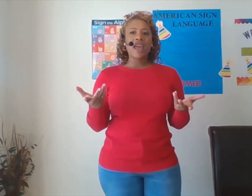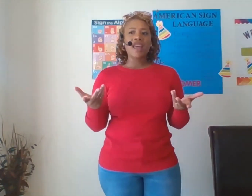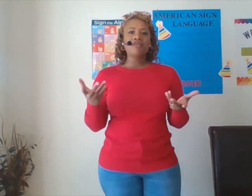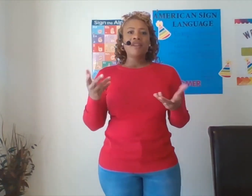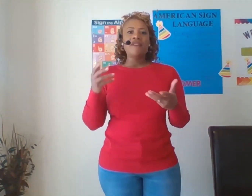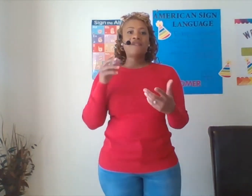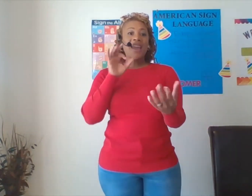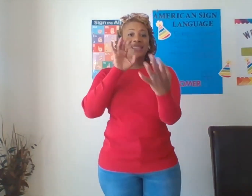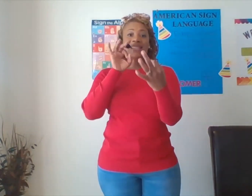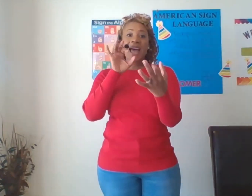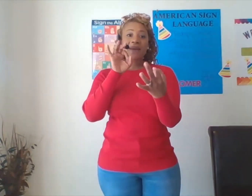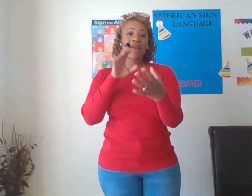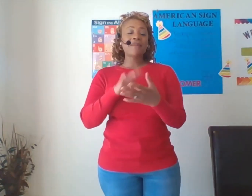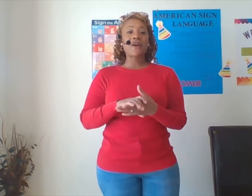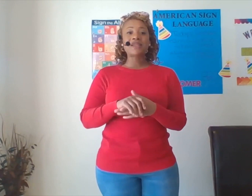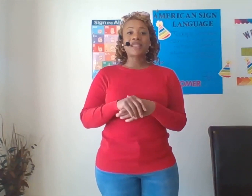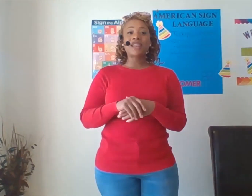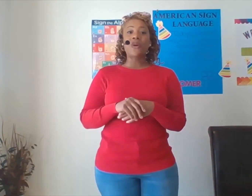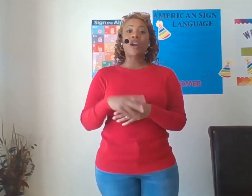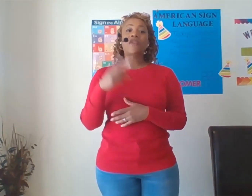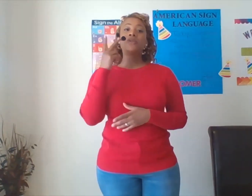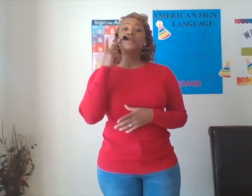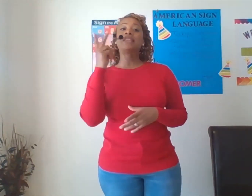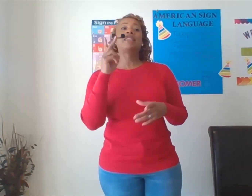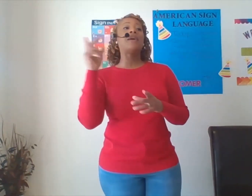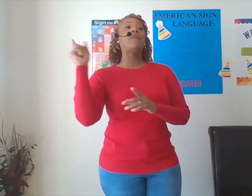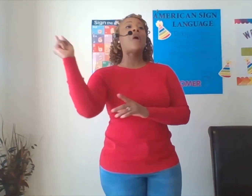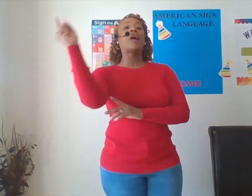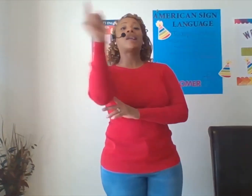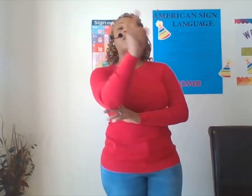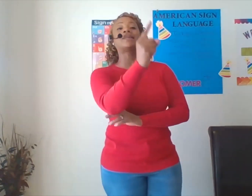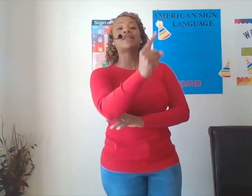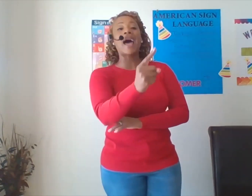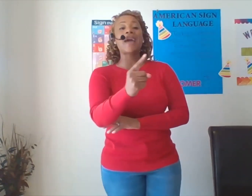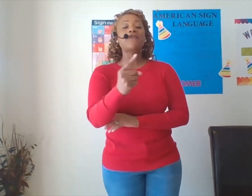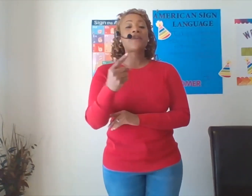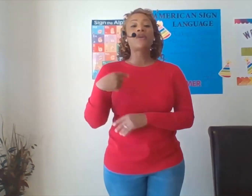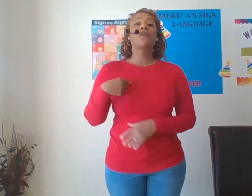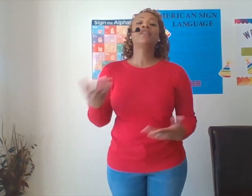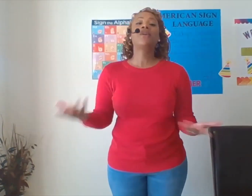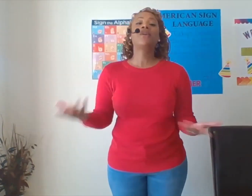FaceTime that person or if you see them walking outside from your window you can